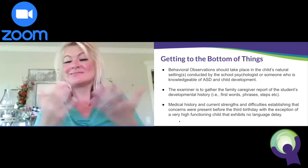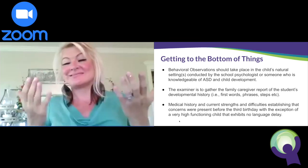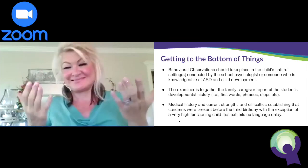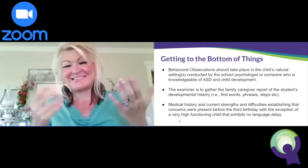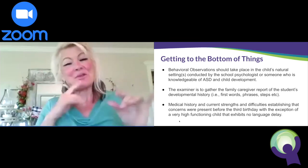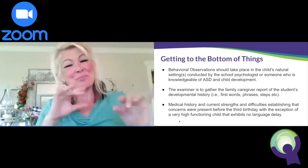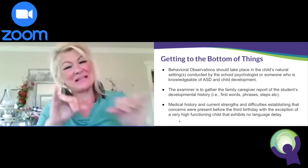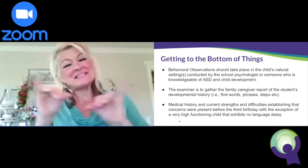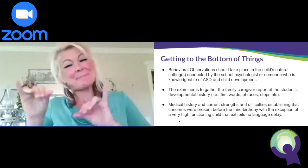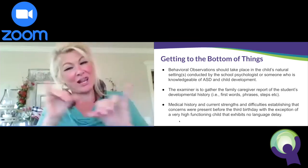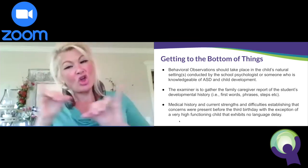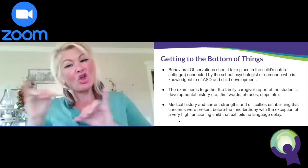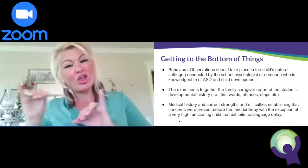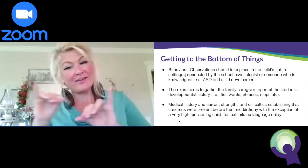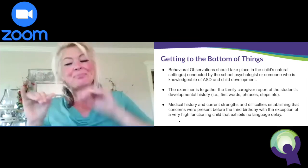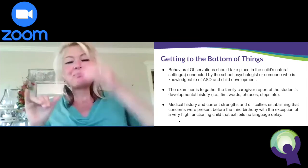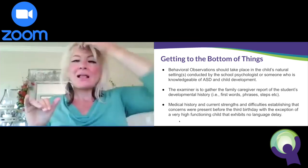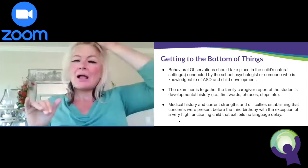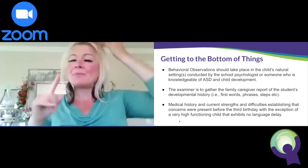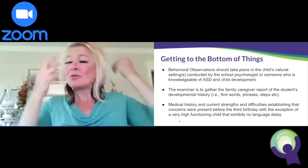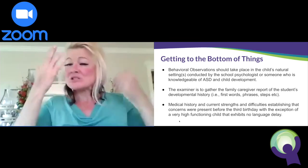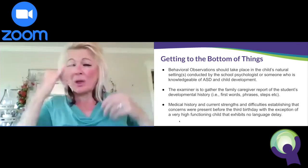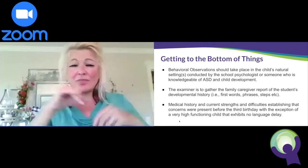for the most part, it's a hearing psychologist working with